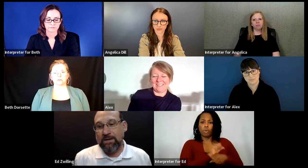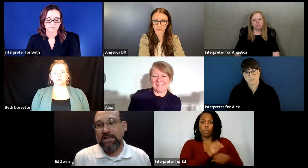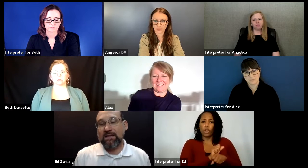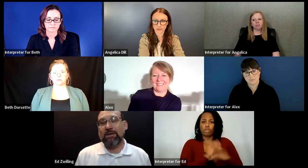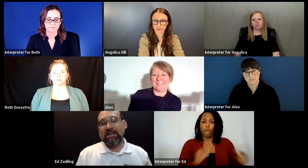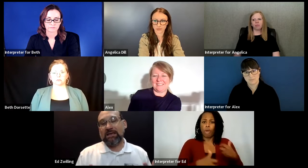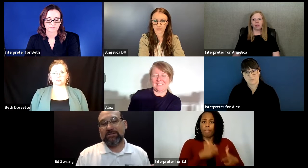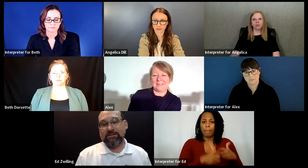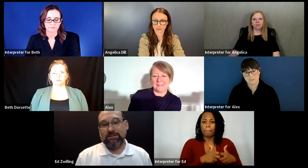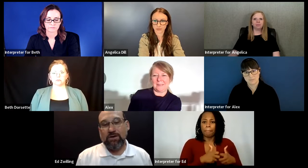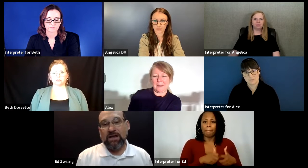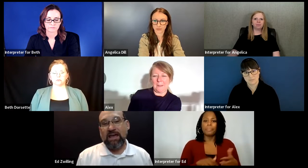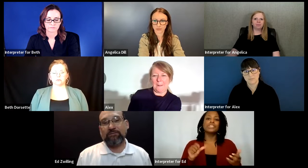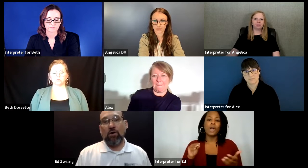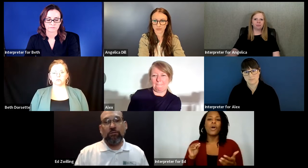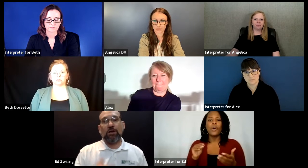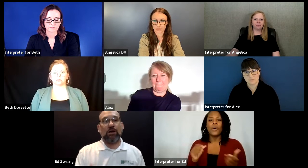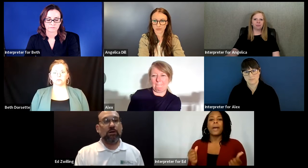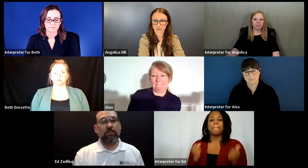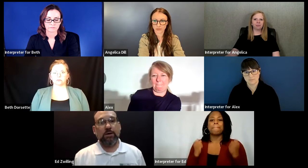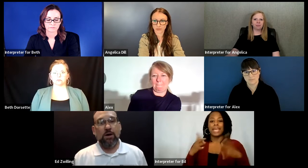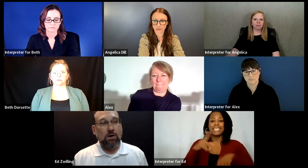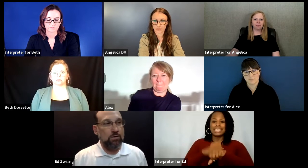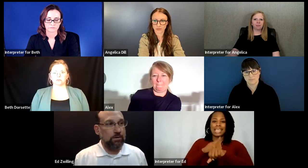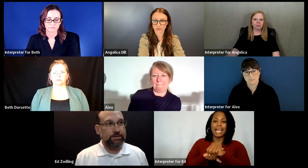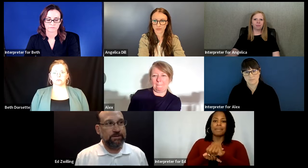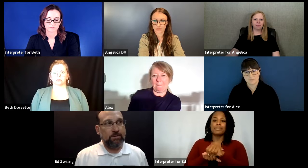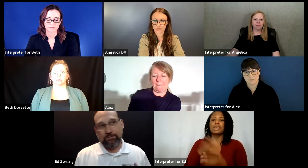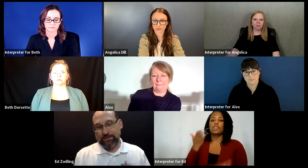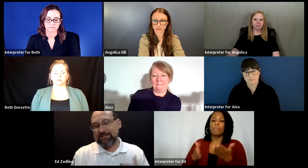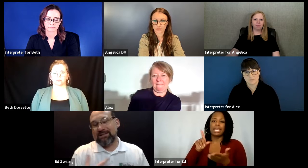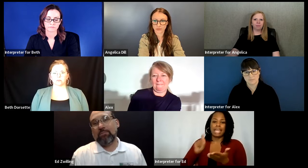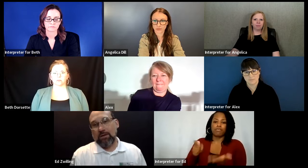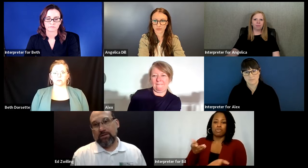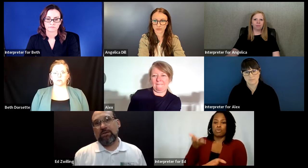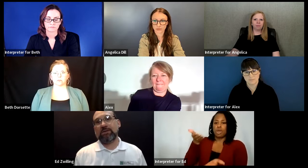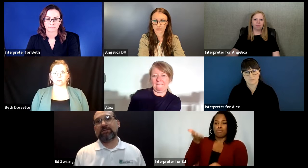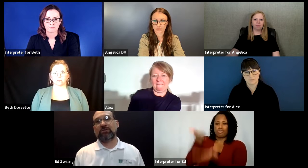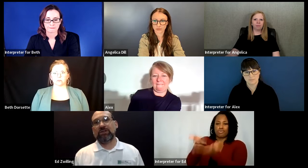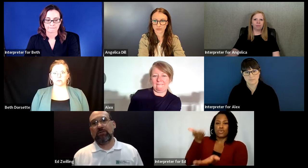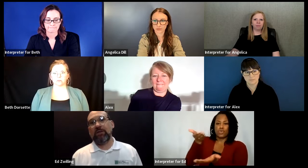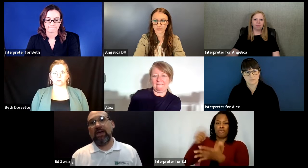So in many cases, you kind of have to overcome all of the stigma that may be associated with